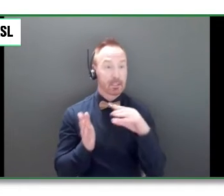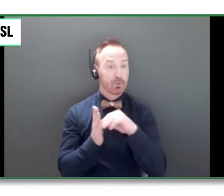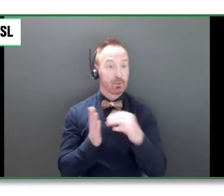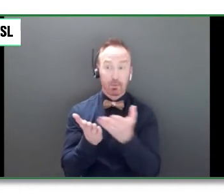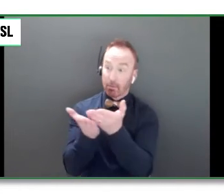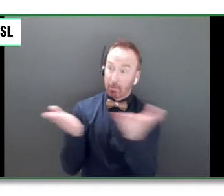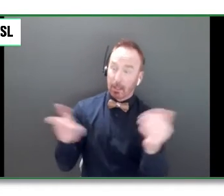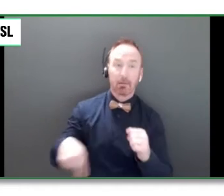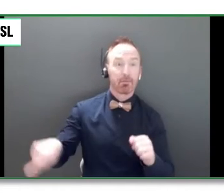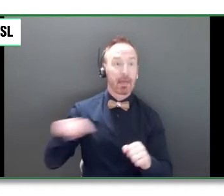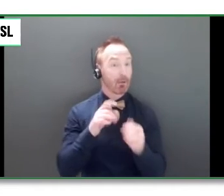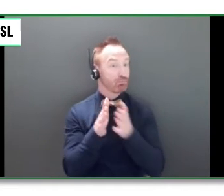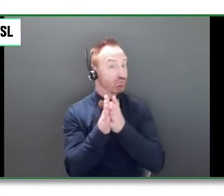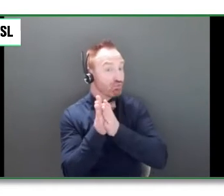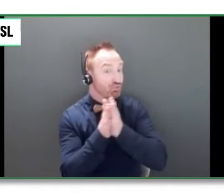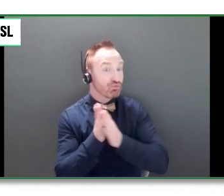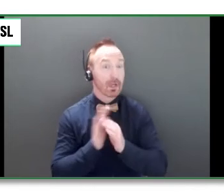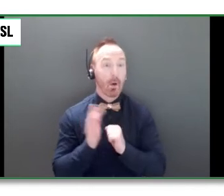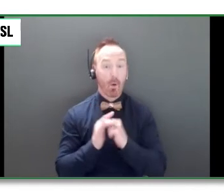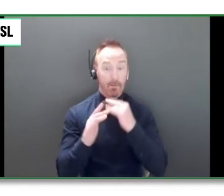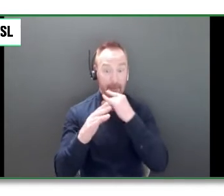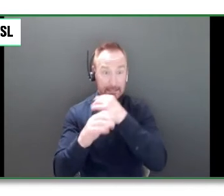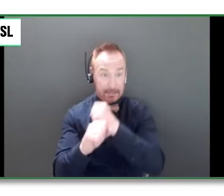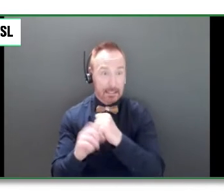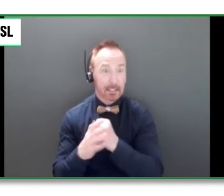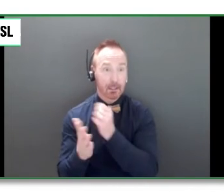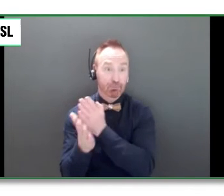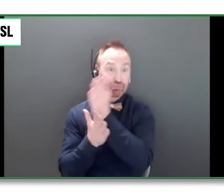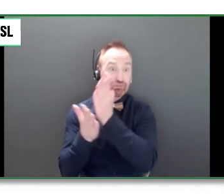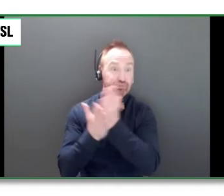interest lies. I've had students with disabilities